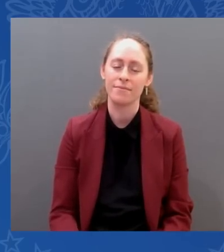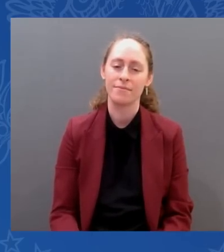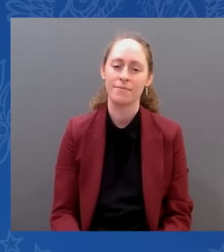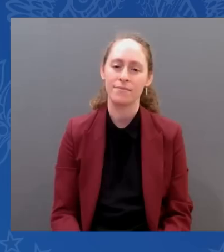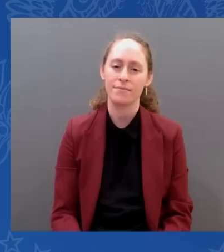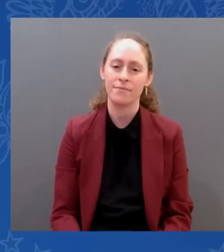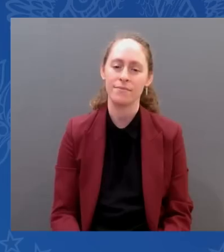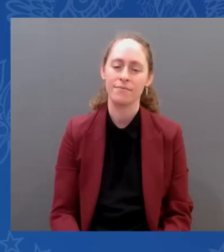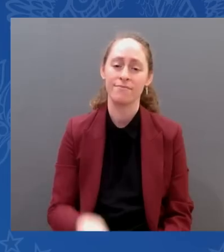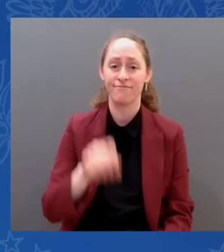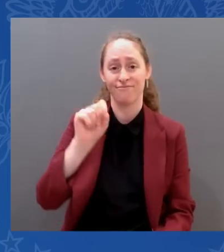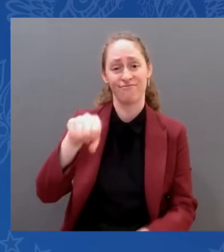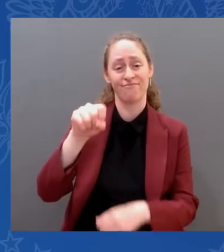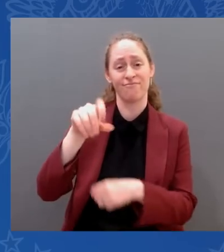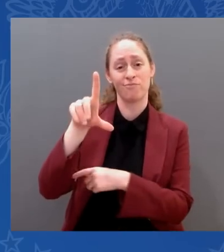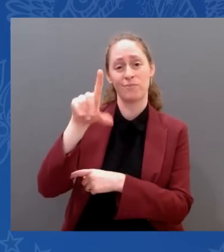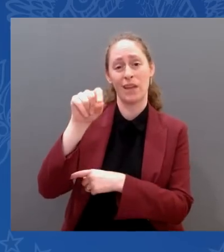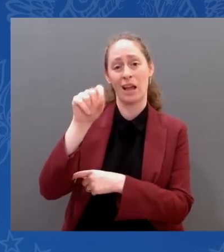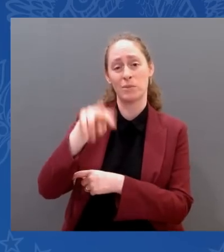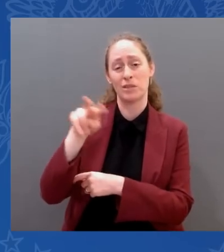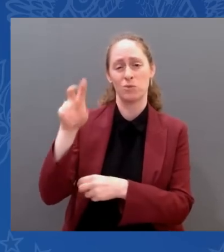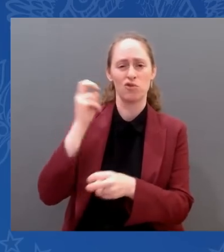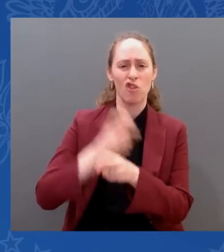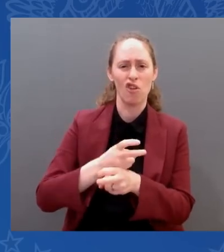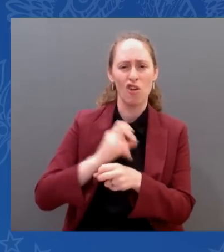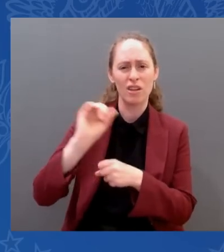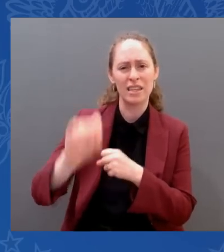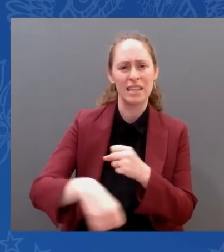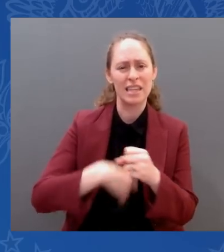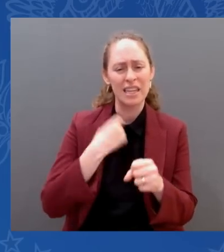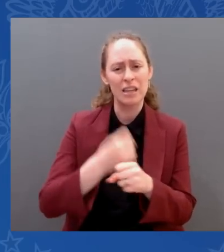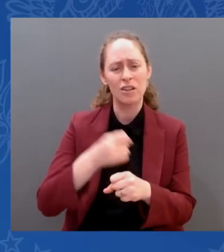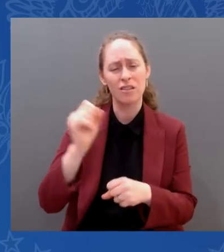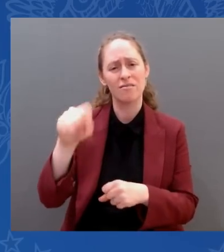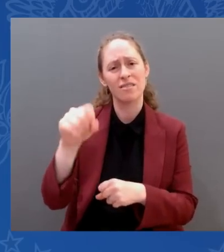And none. Showing more brightly than the election of Joe Biden.